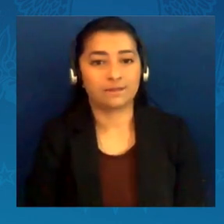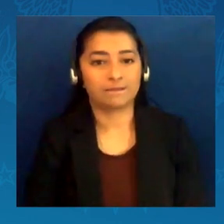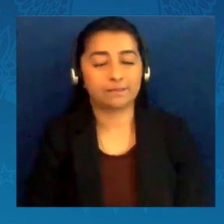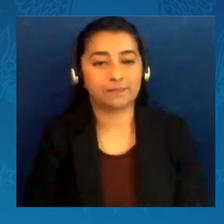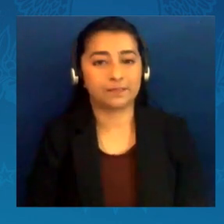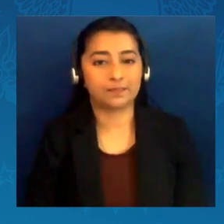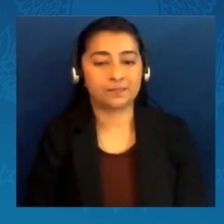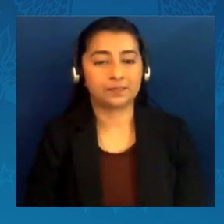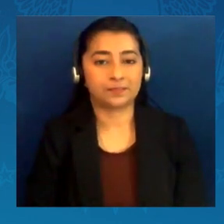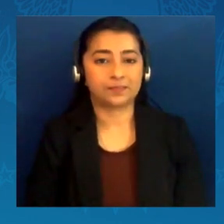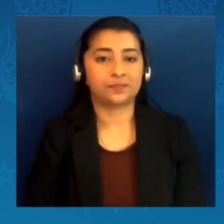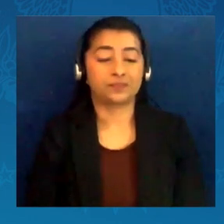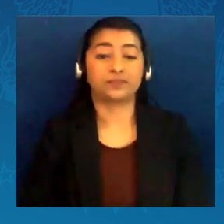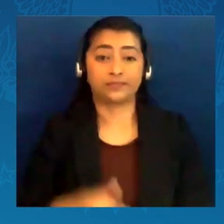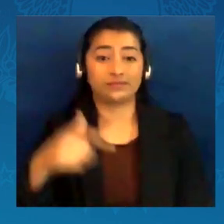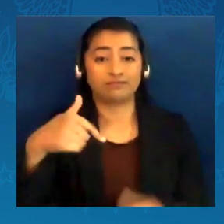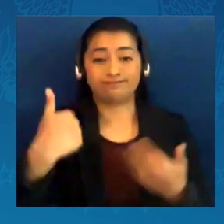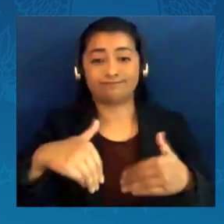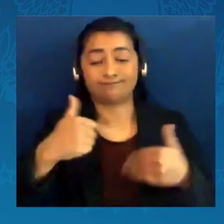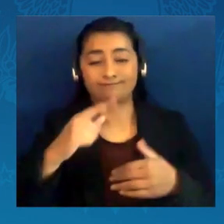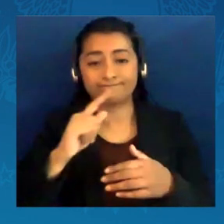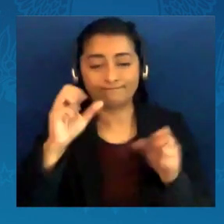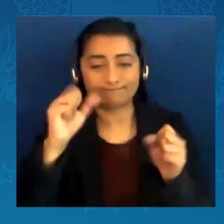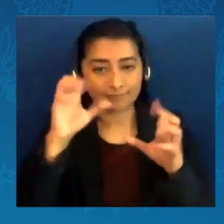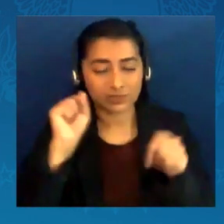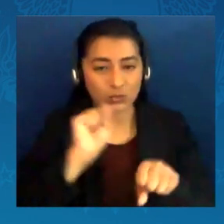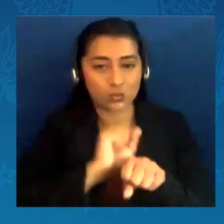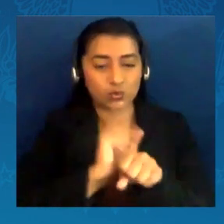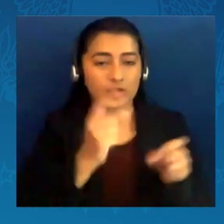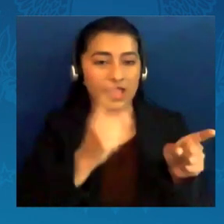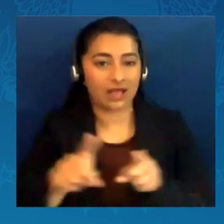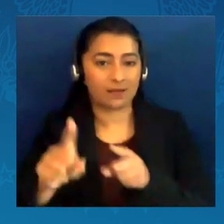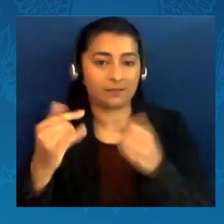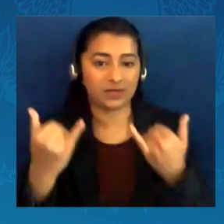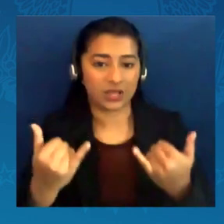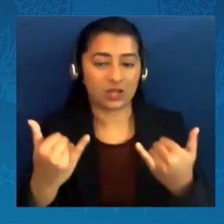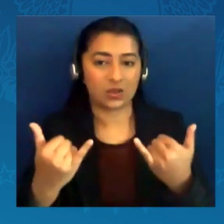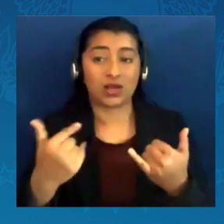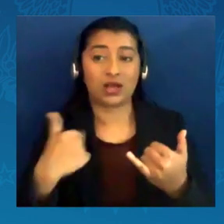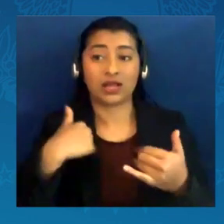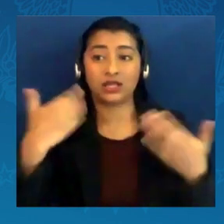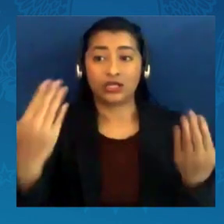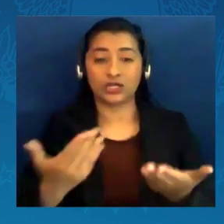This is extraordinary work that is happening. And I'm here to say, as Vice President of the United States,